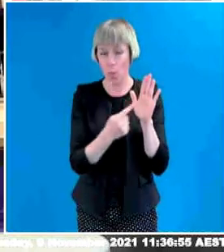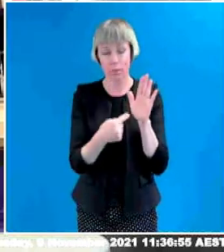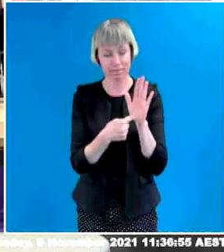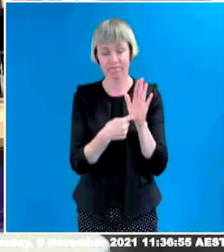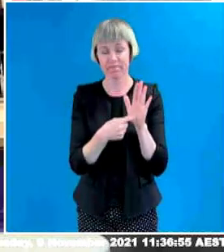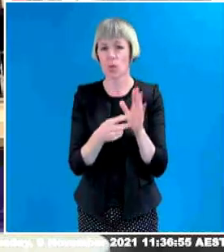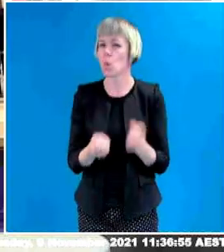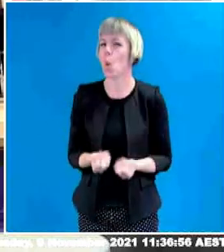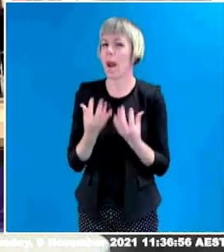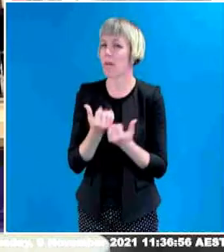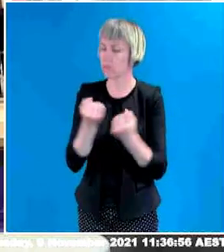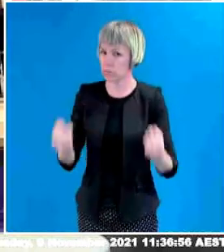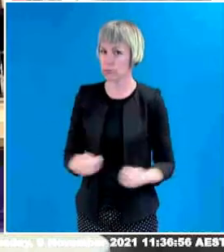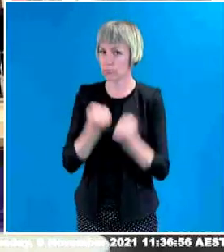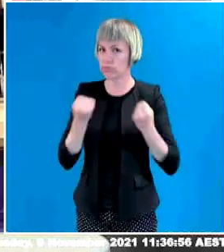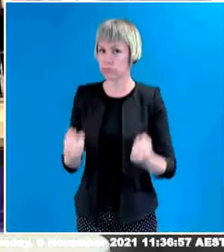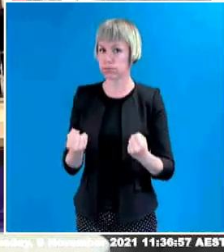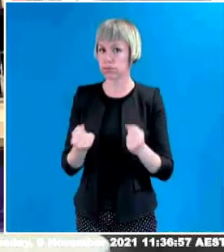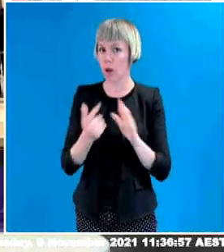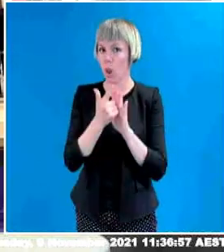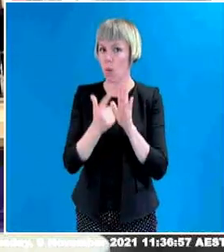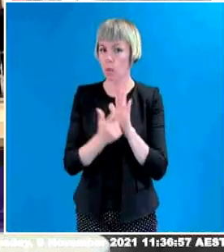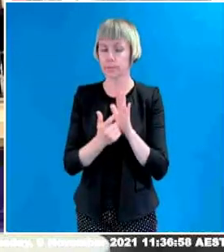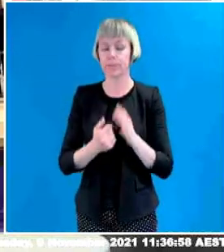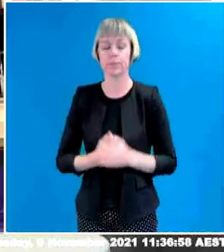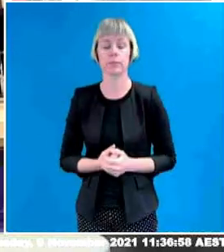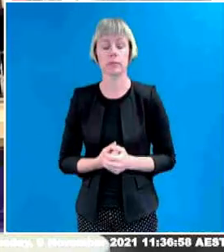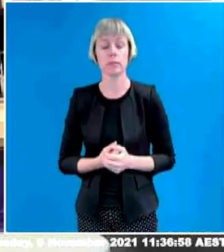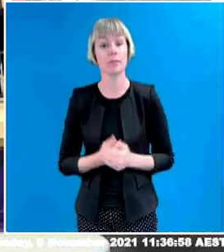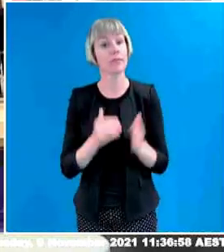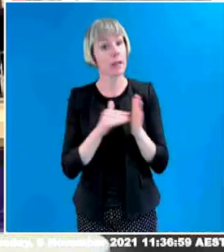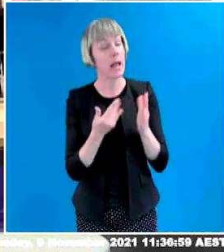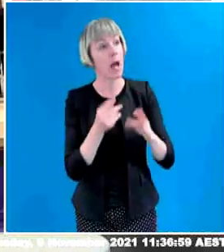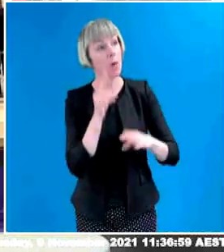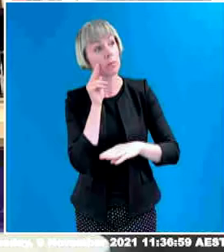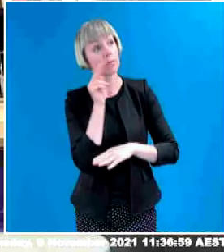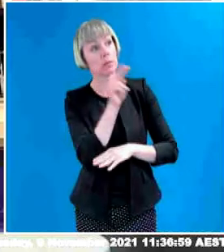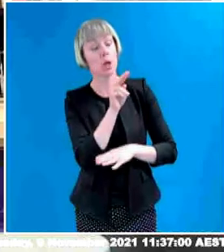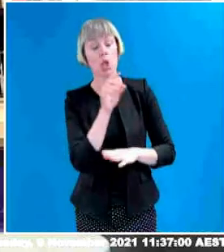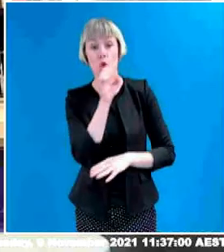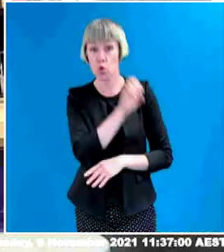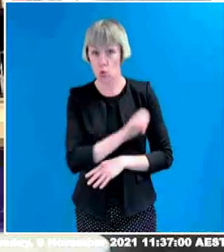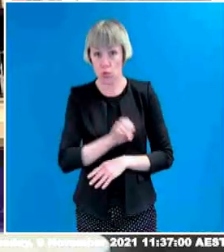starting to be drafted now in Europe, they are looking at whether you could